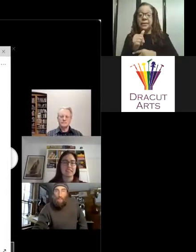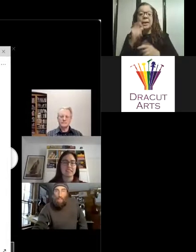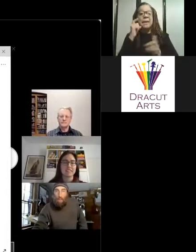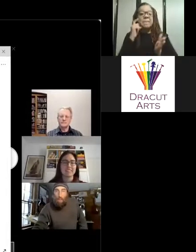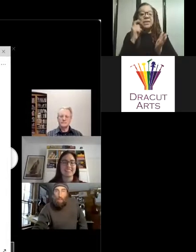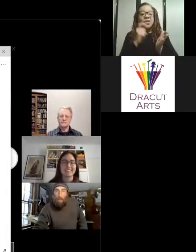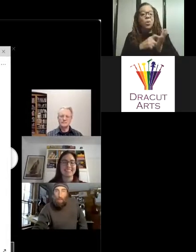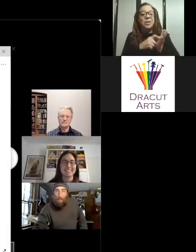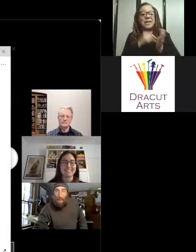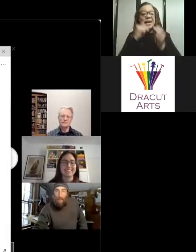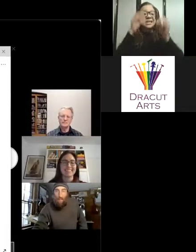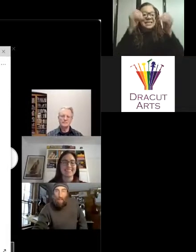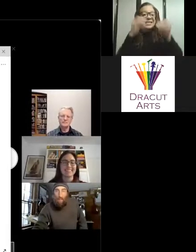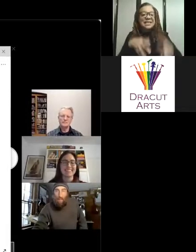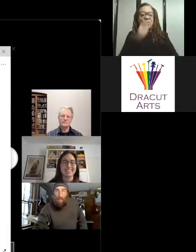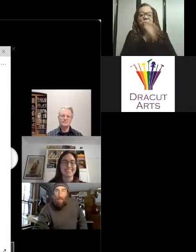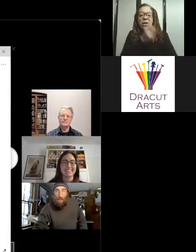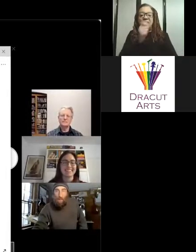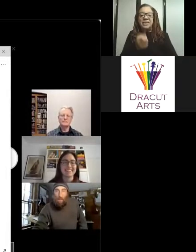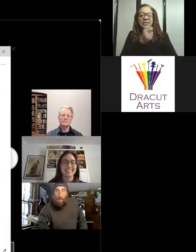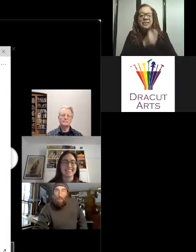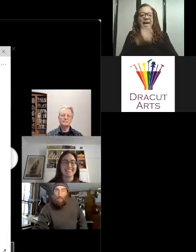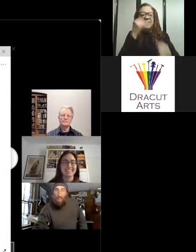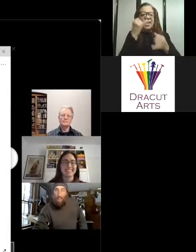teacher pointer at the end of that second panel there that we're looking at.